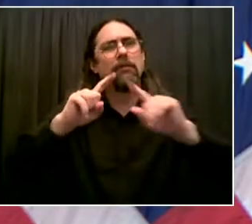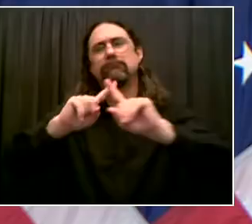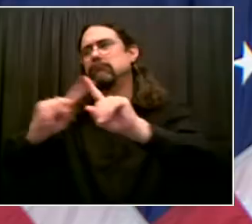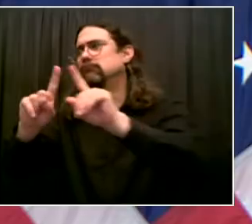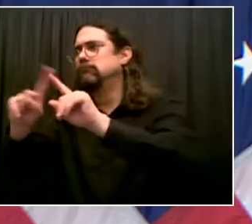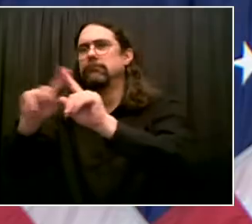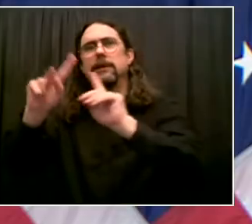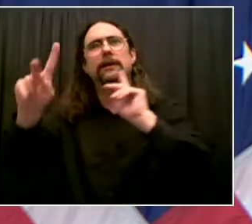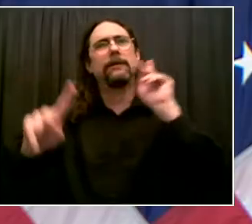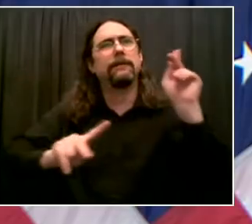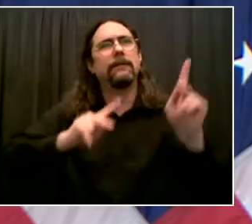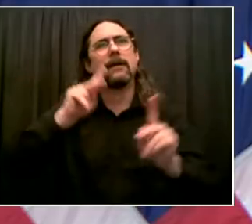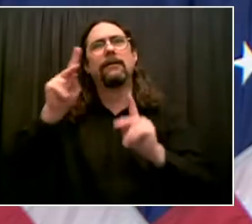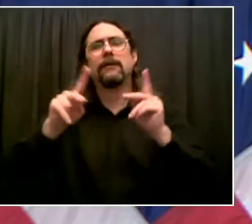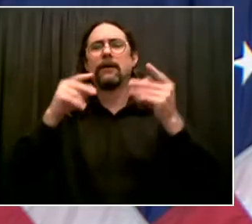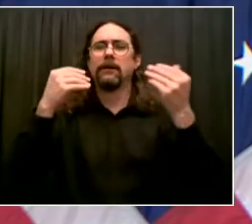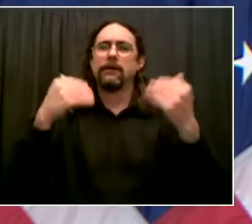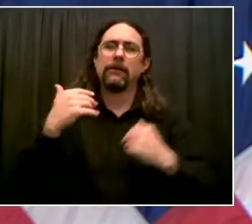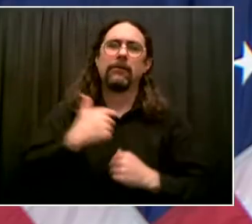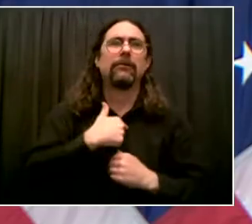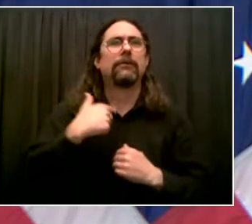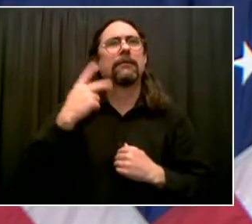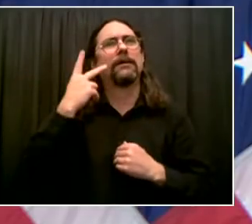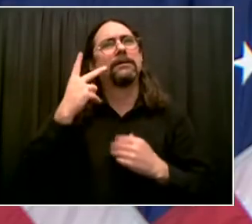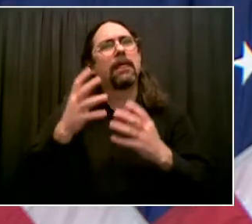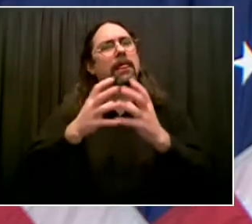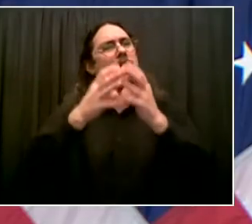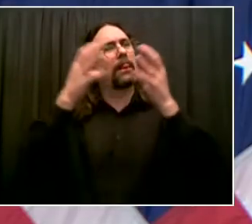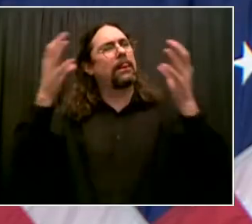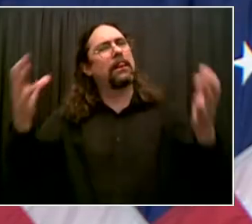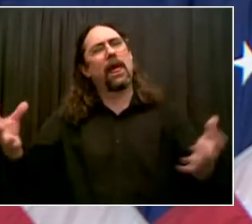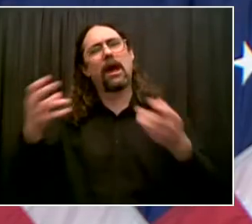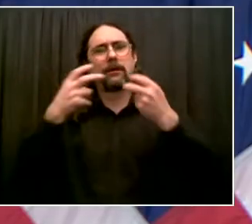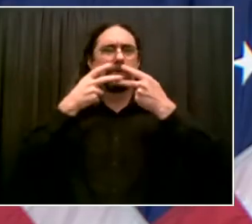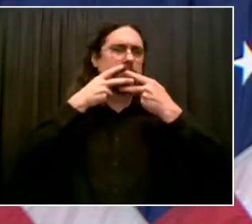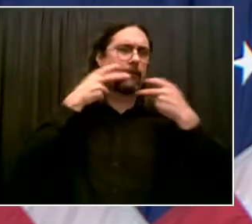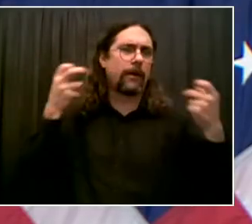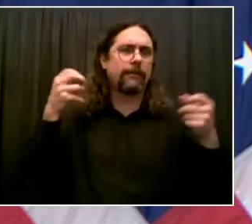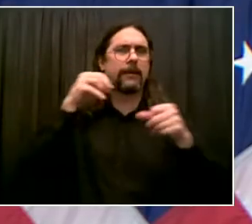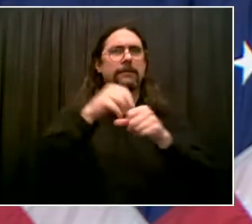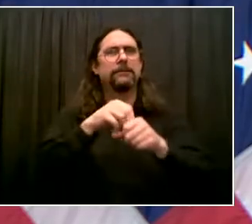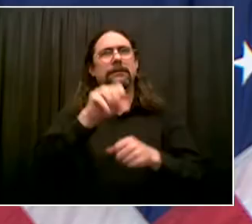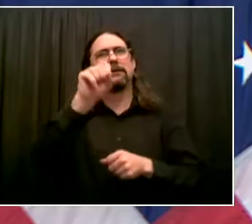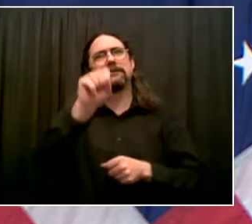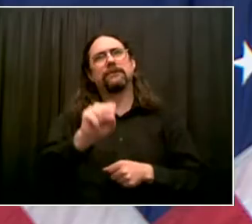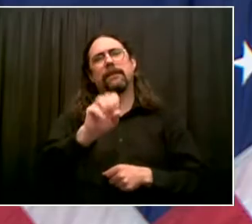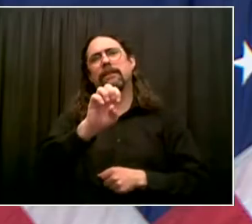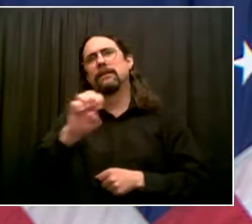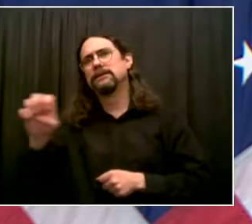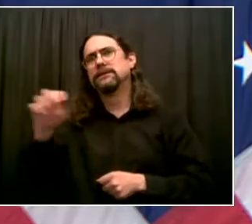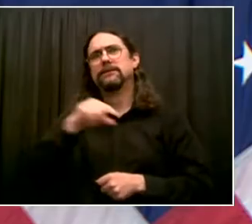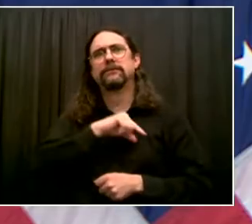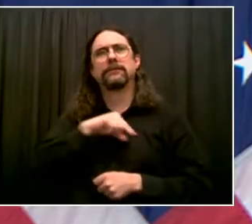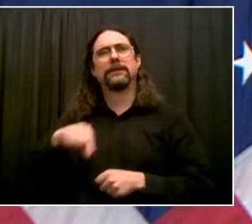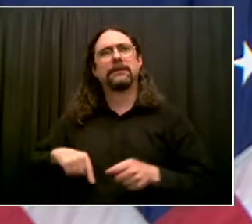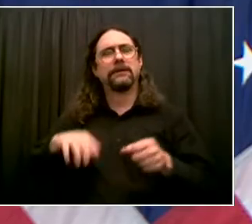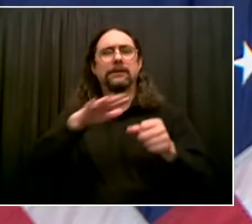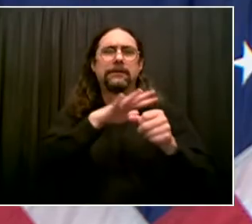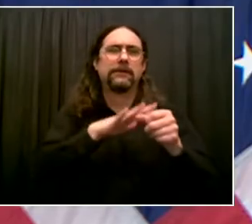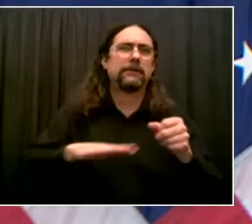THROUGH SOME OF THE VIOLENCE AND TOO OFTEN I SEEN ISSUES IN SOUTH JAMAICA QUEENS AND THIS WILL BE A BIG STEP IN THE RIGHT